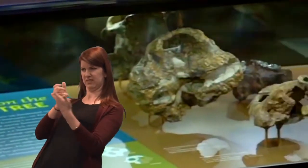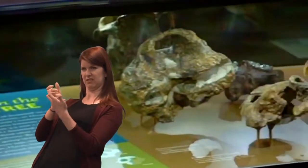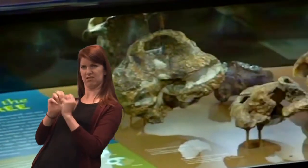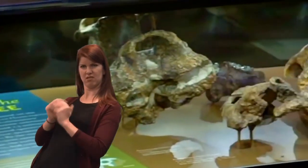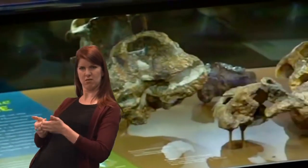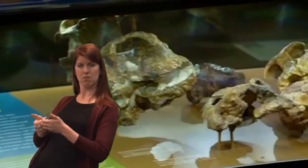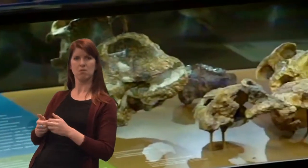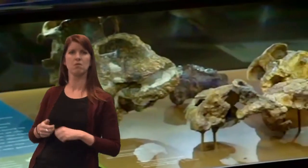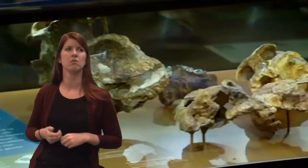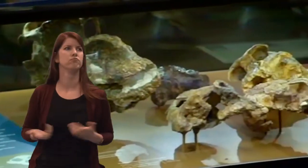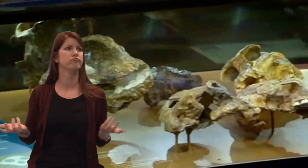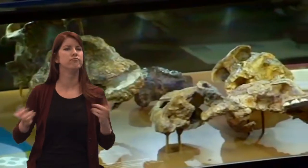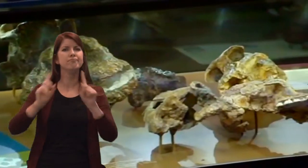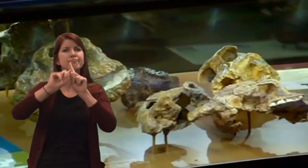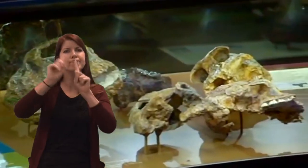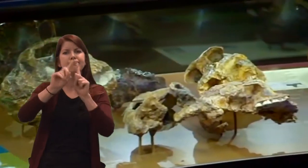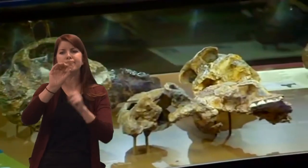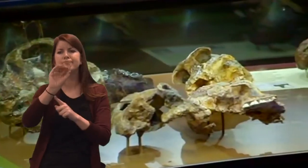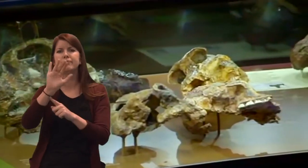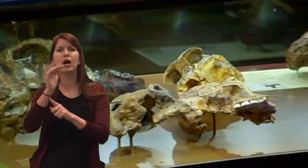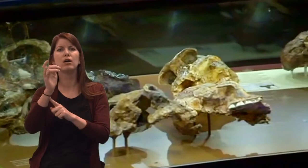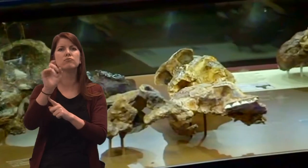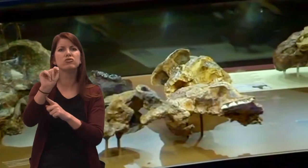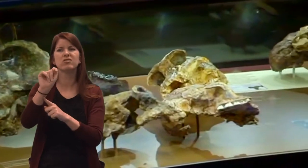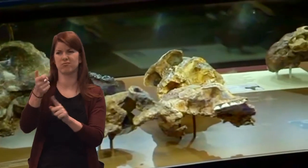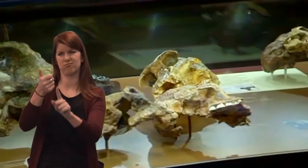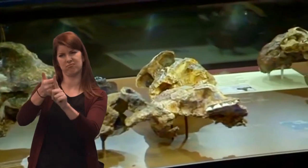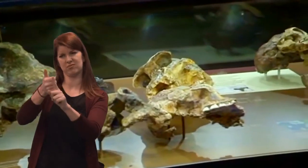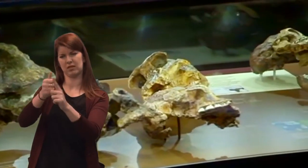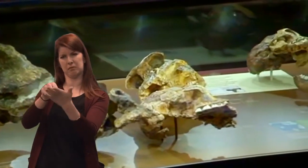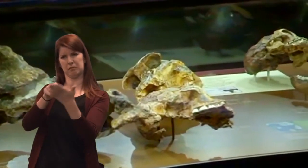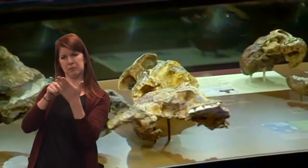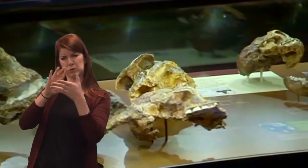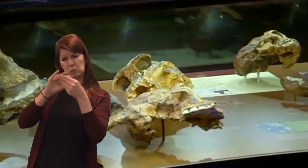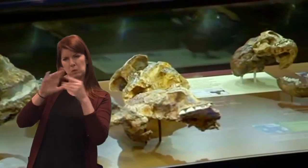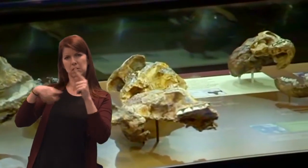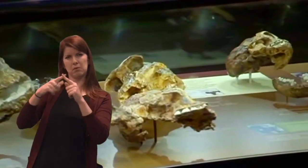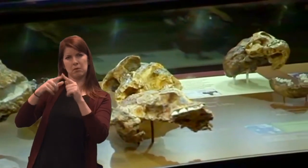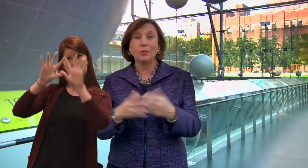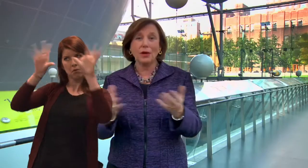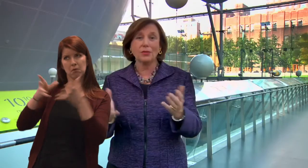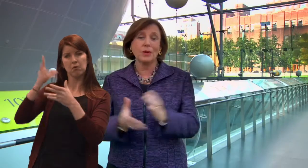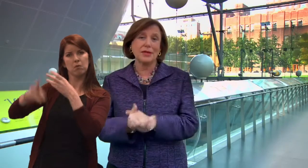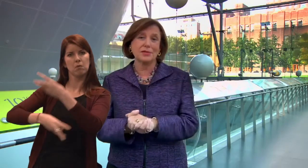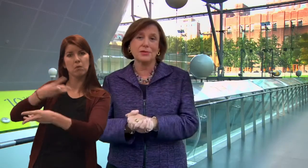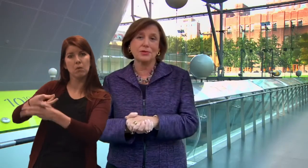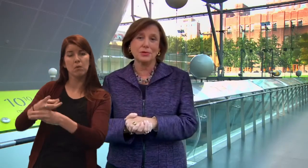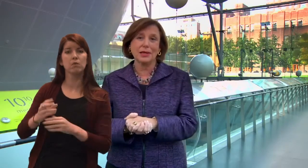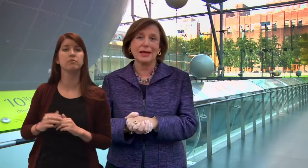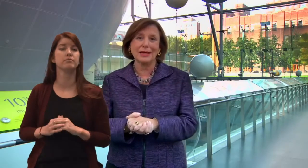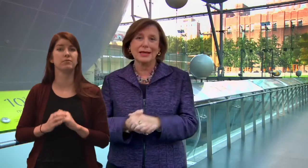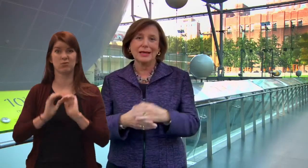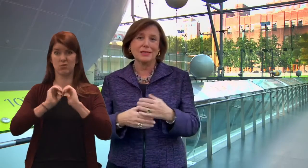How do different objects tell you stories about that world? And one of the ways that you do that is,